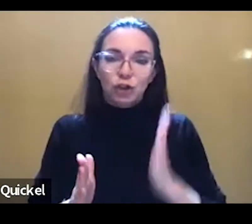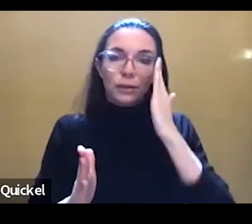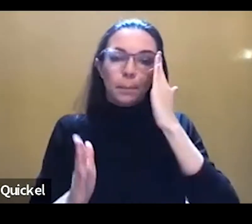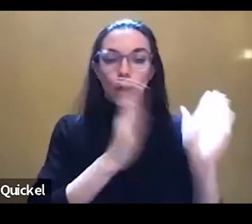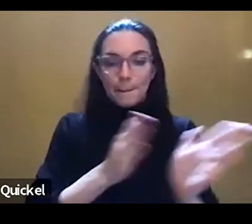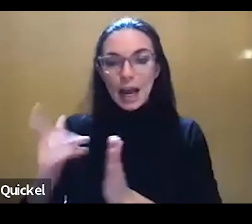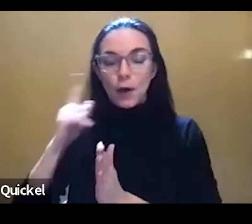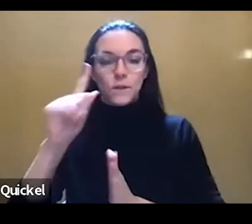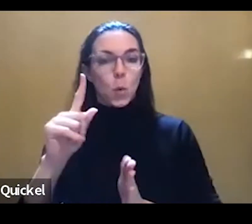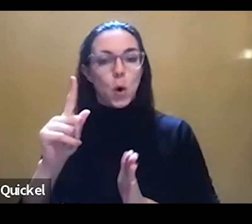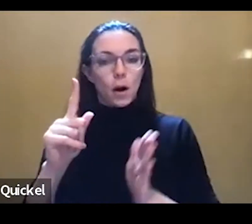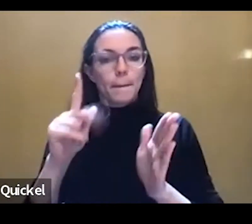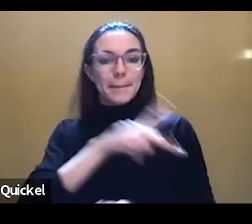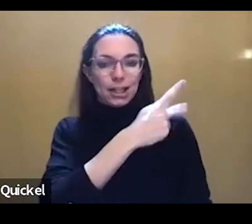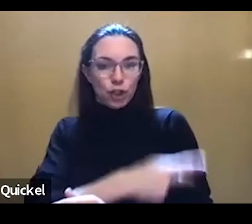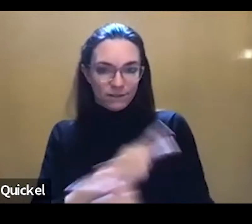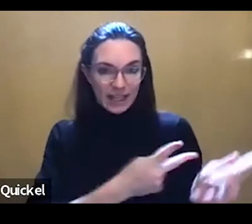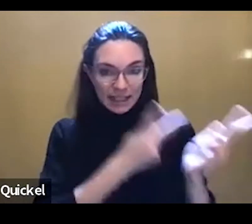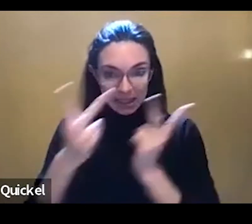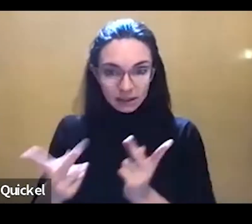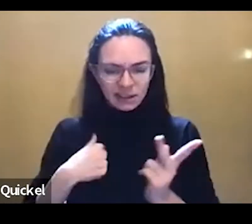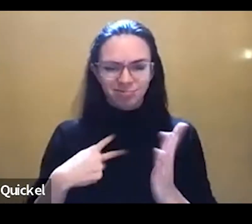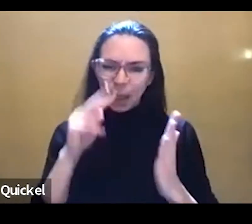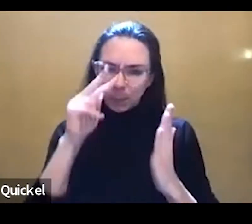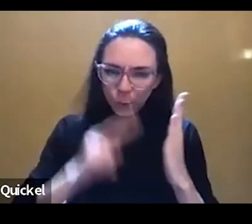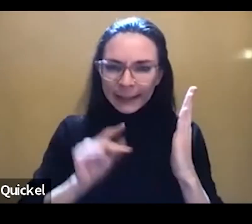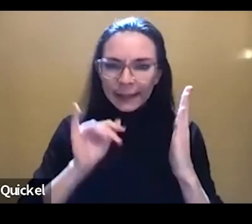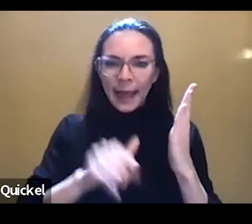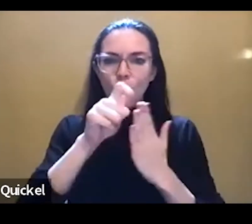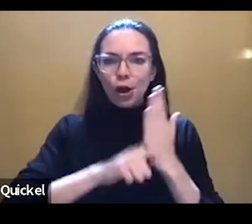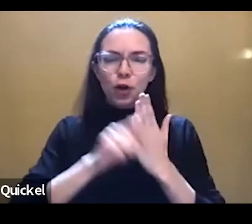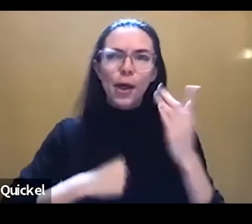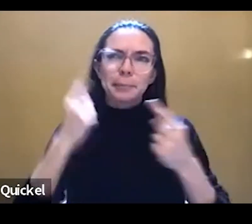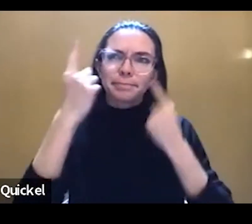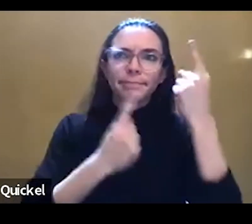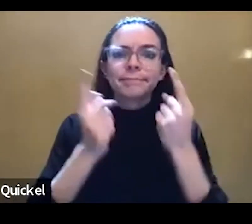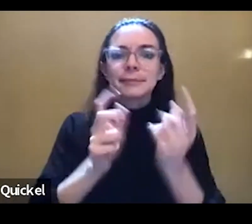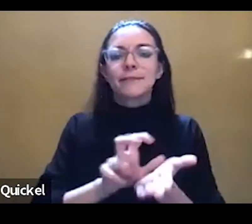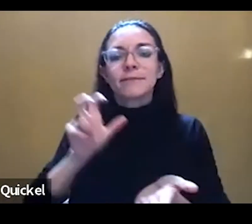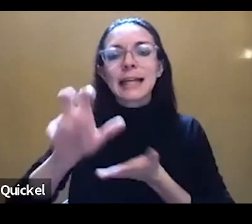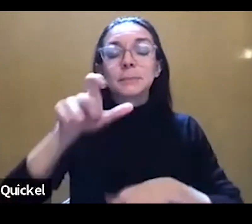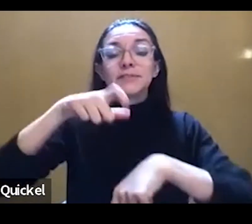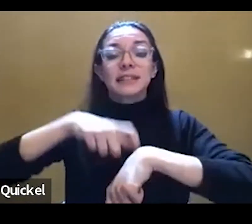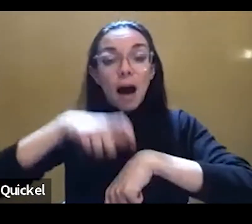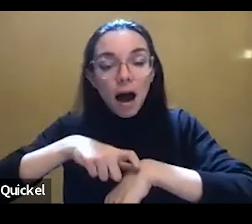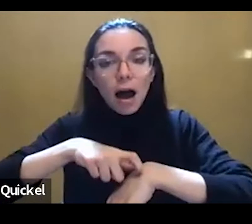And in reading it, I kept thinking about again, the investment of time and time